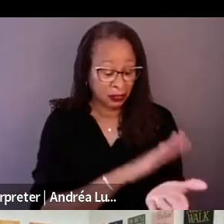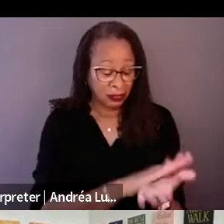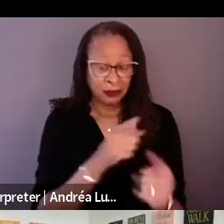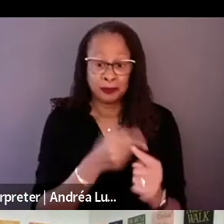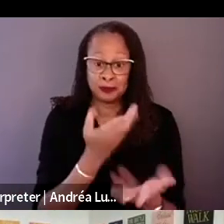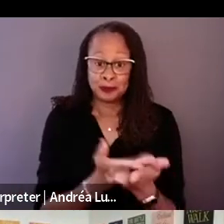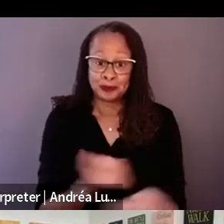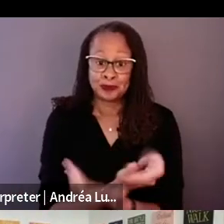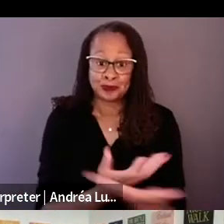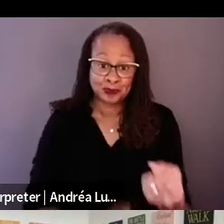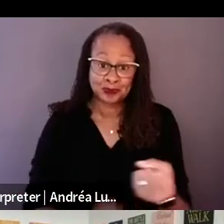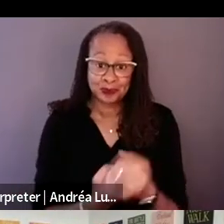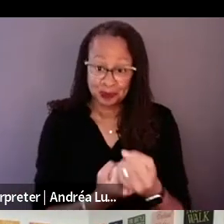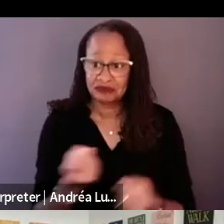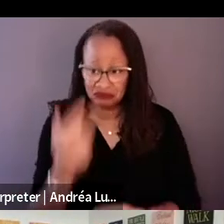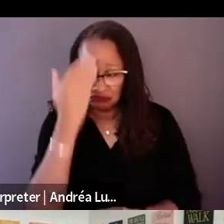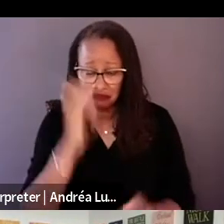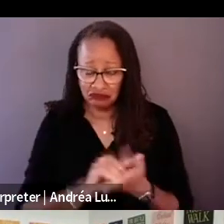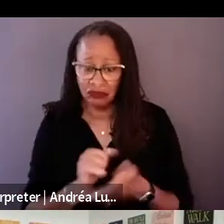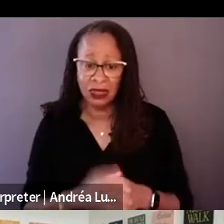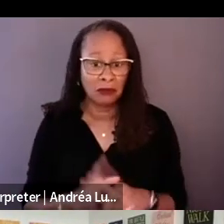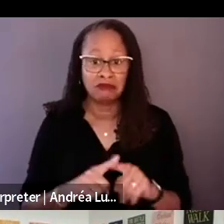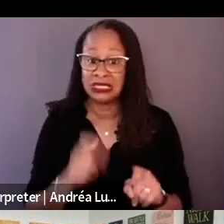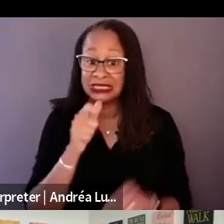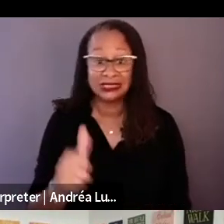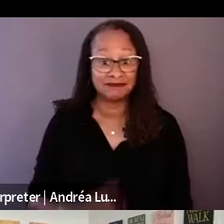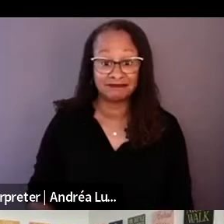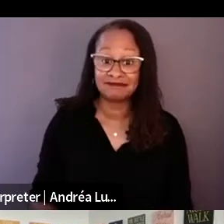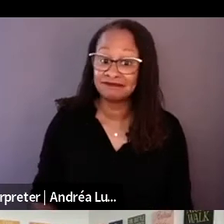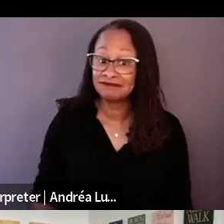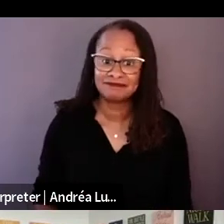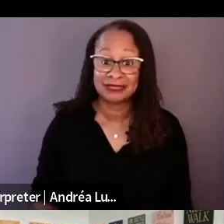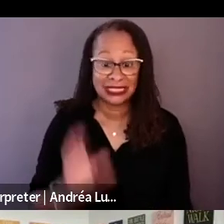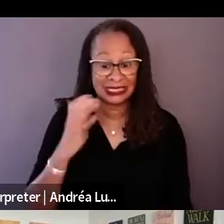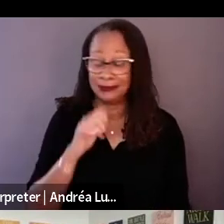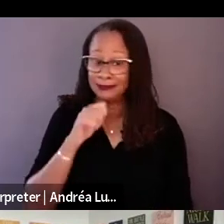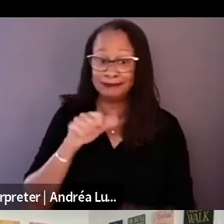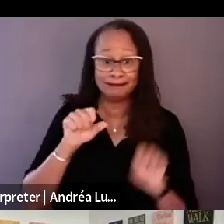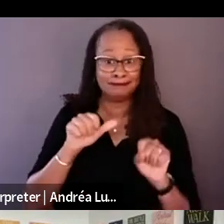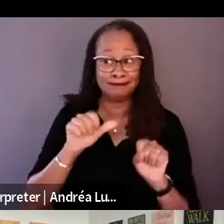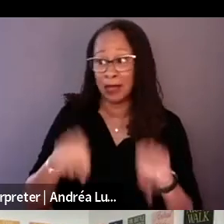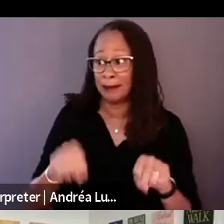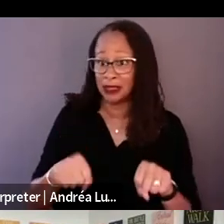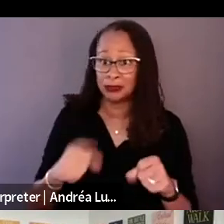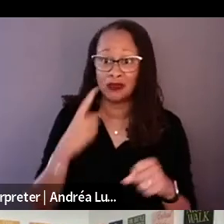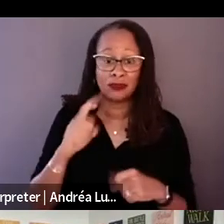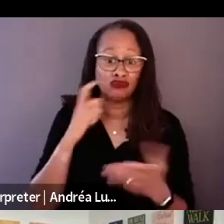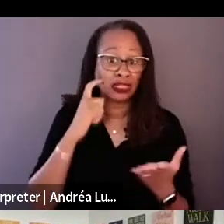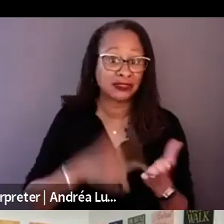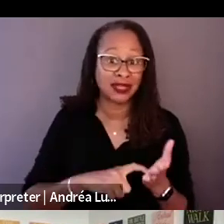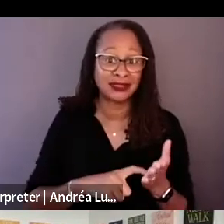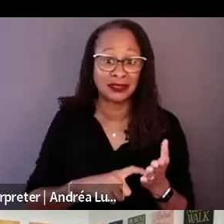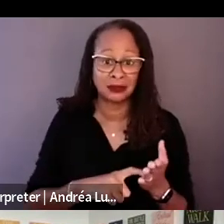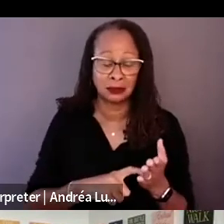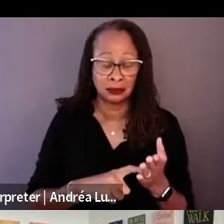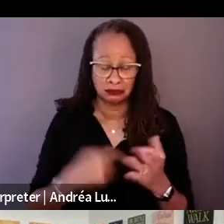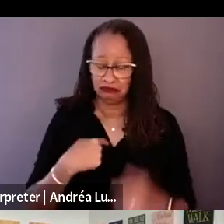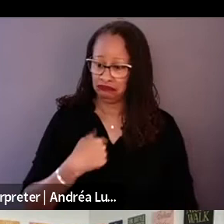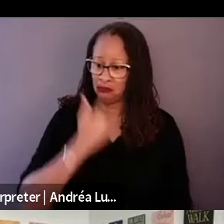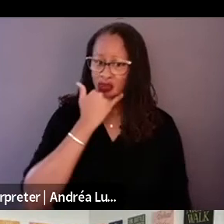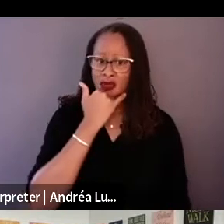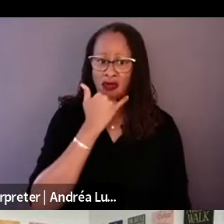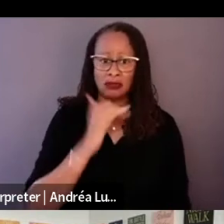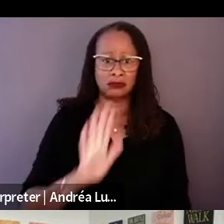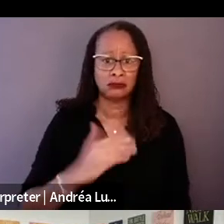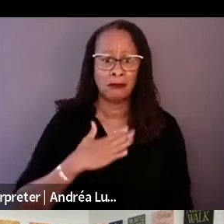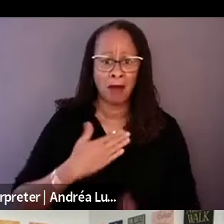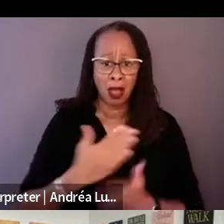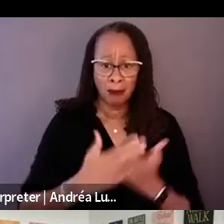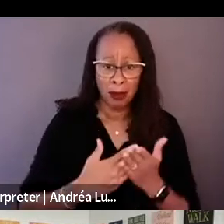He seemed in capable of recognizing his own role and what took place.